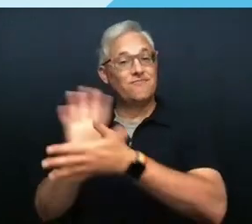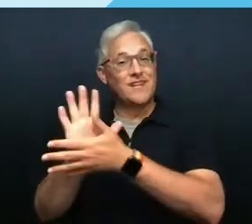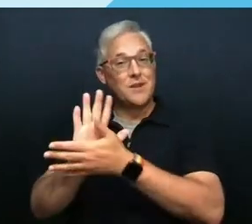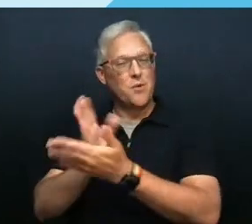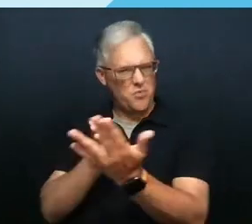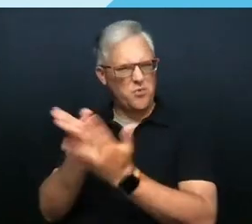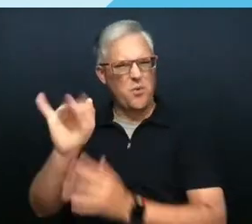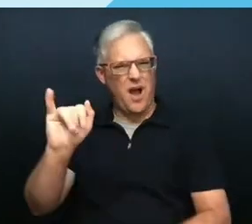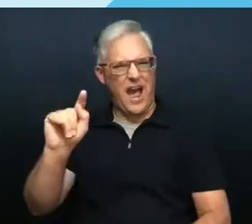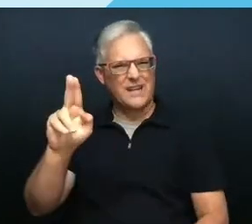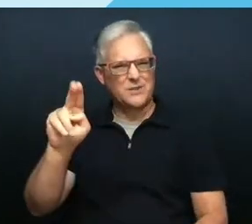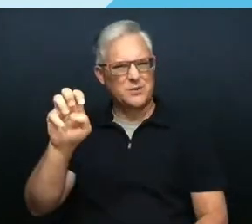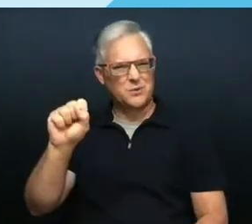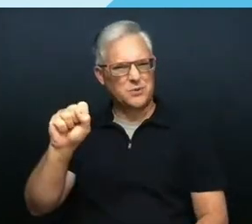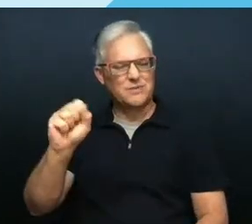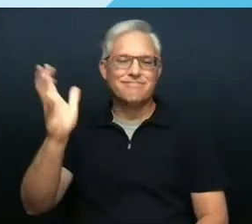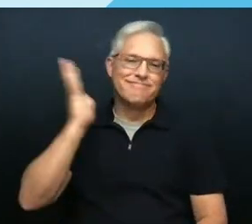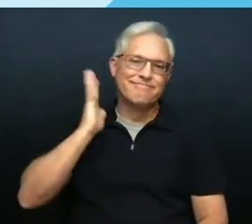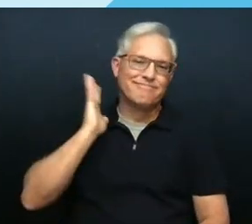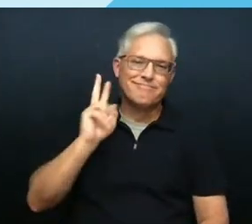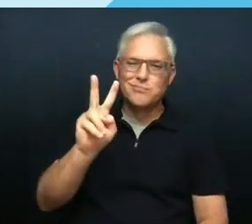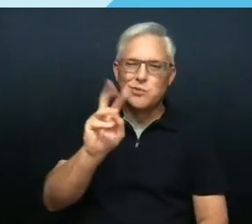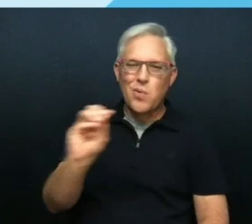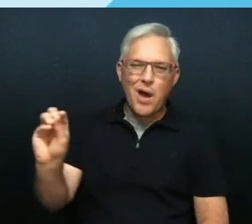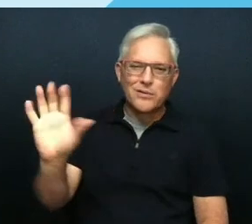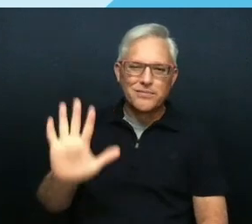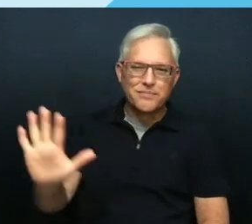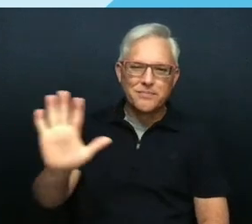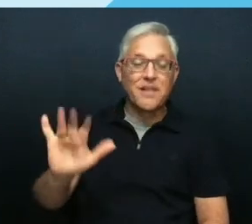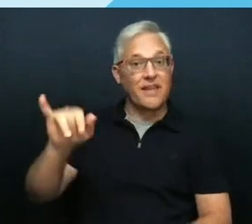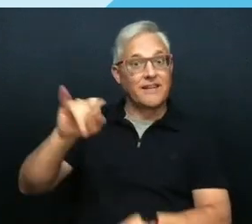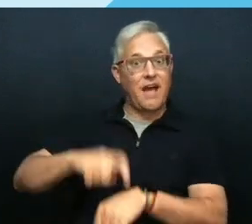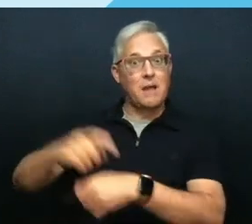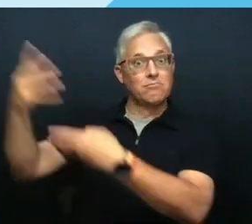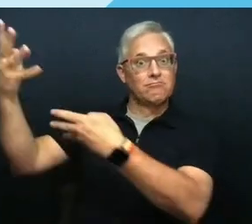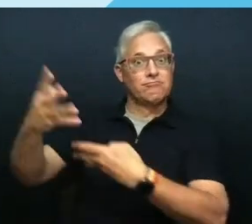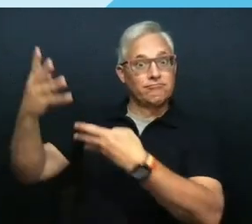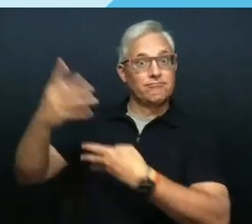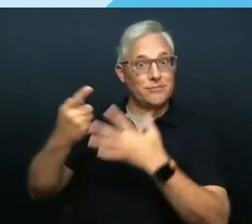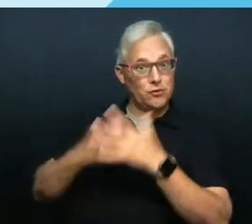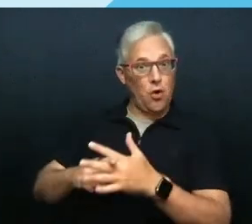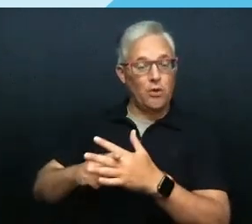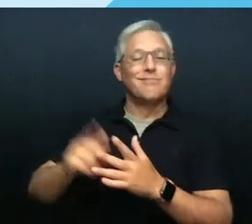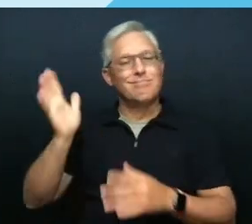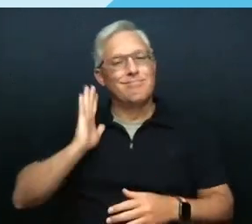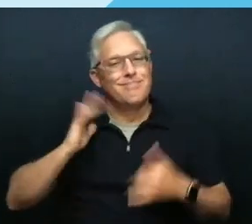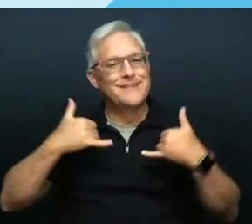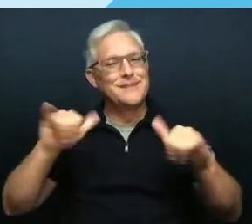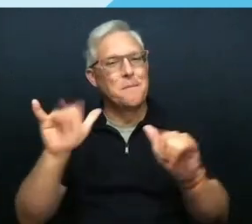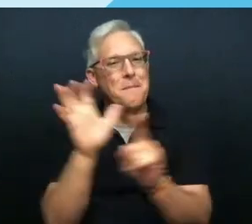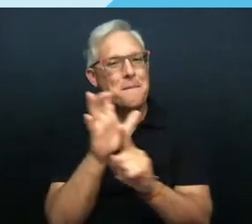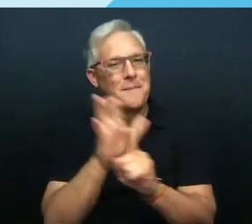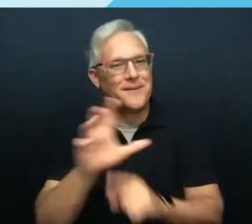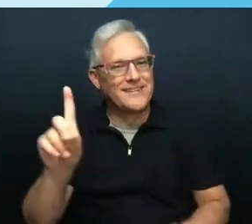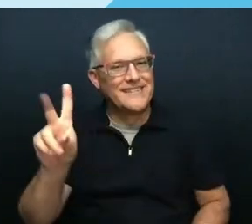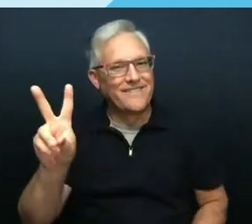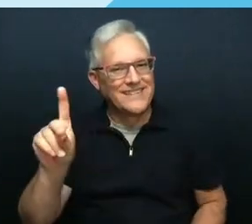movie streaming started, and DVDs were more popular back then. We came to learn of a movie that when we rented it,